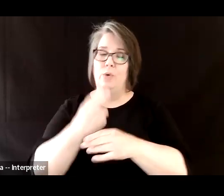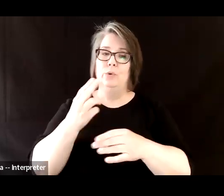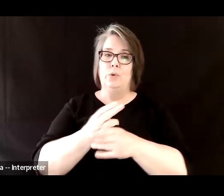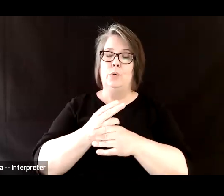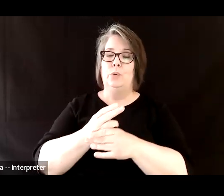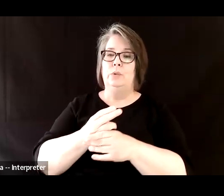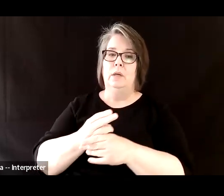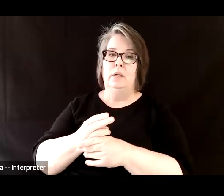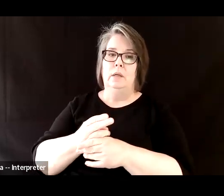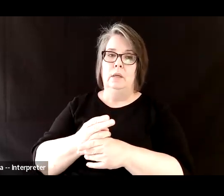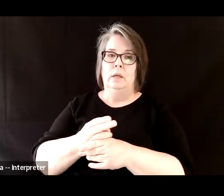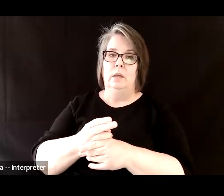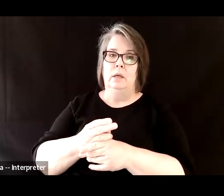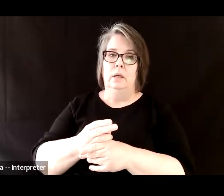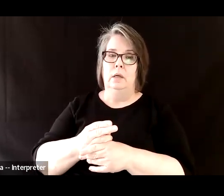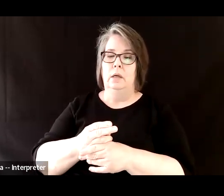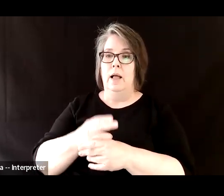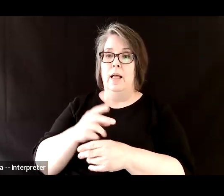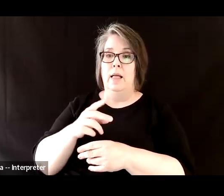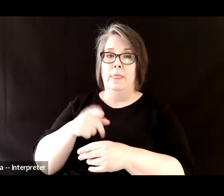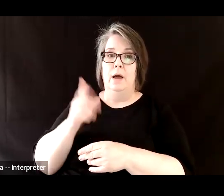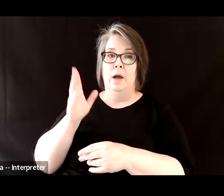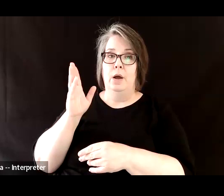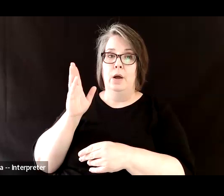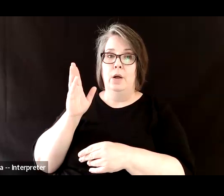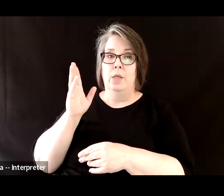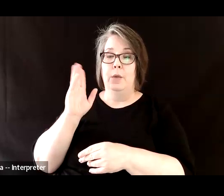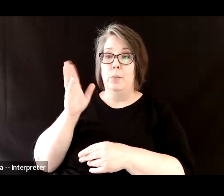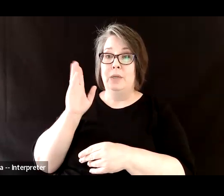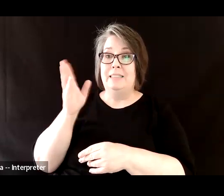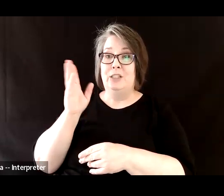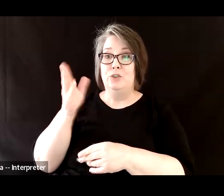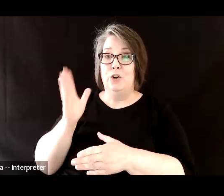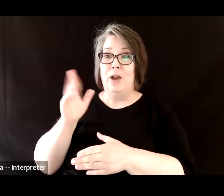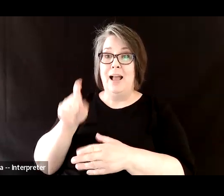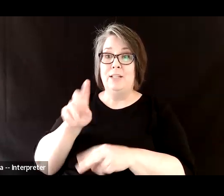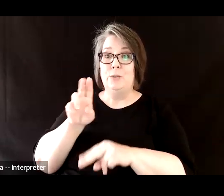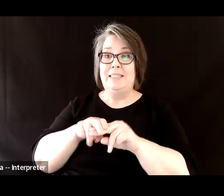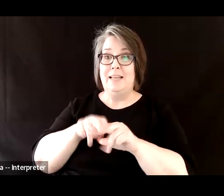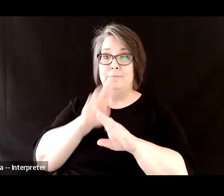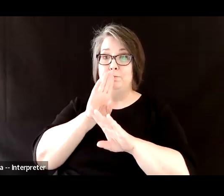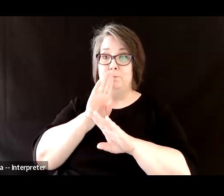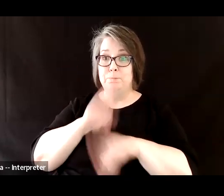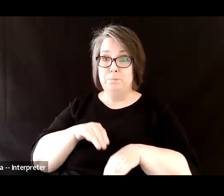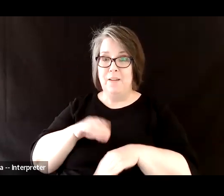to see it for what seems like an eternity in silence. You just sit there and wait and you will have a little pour